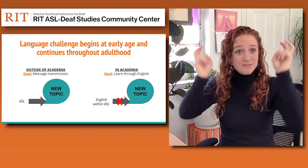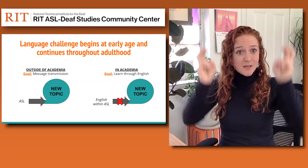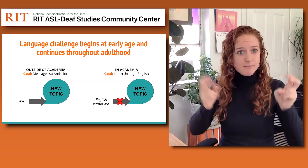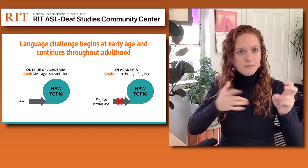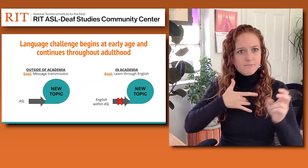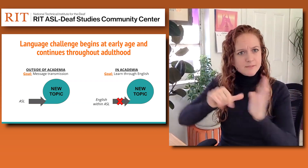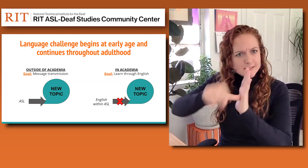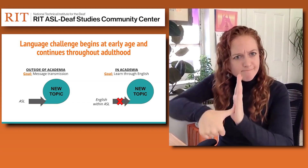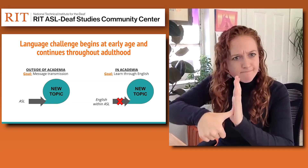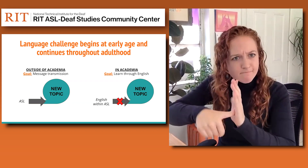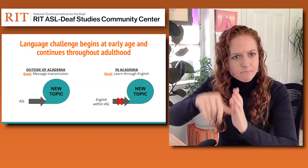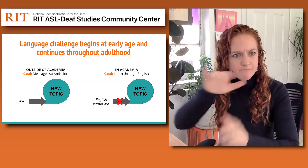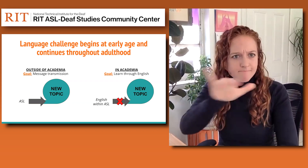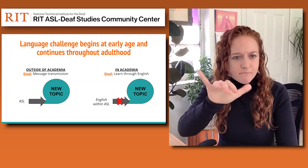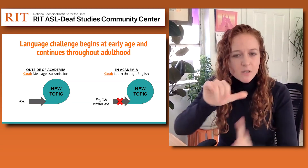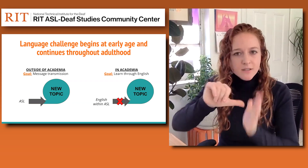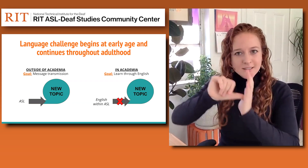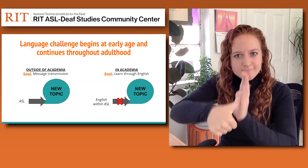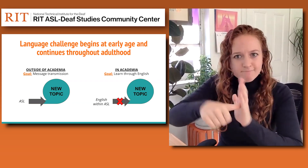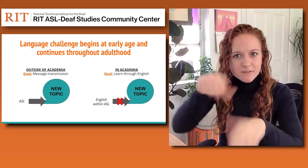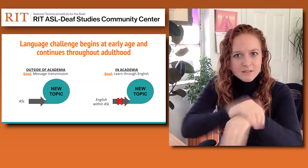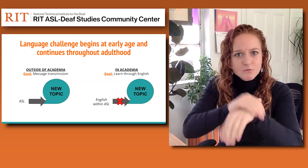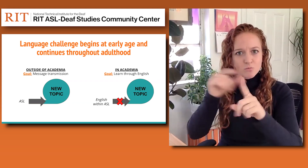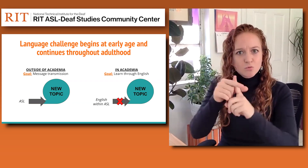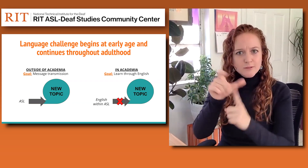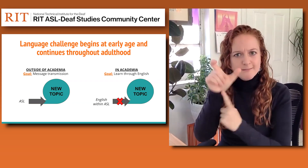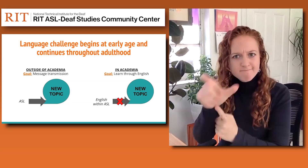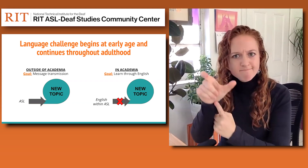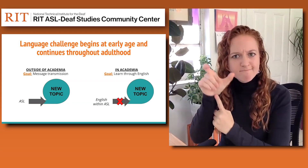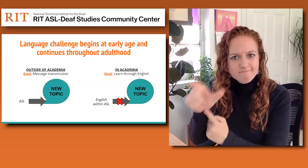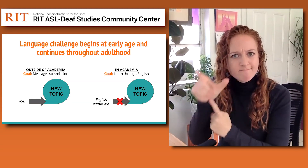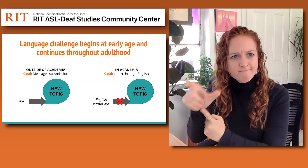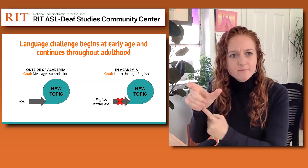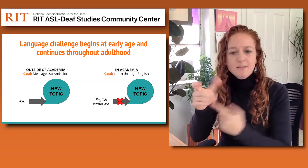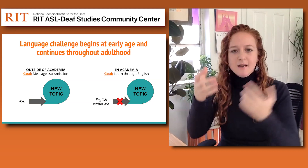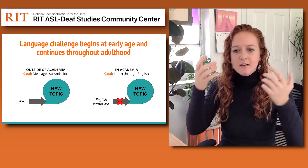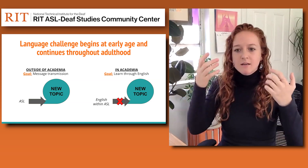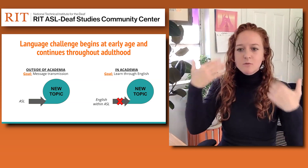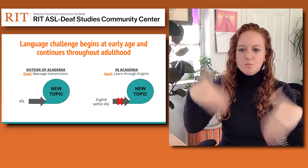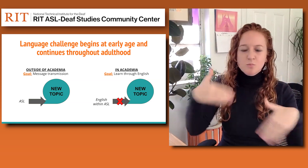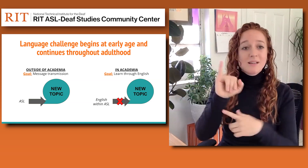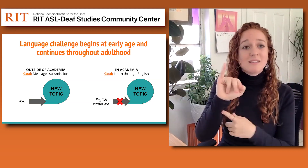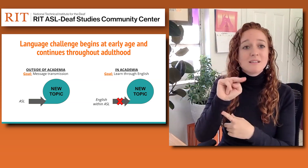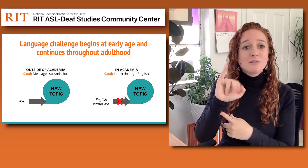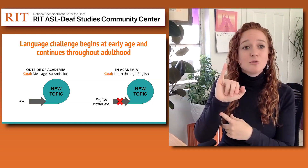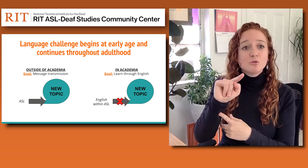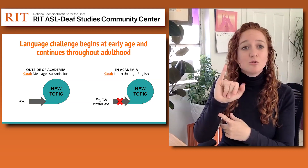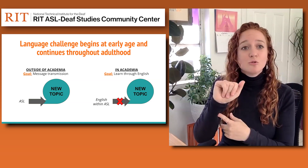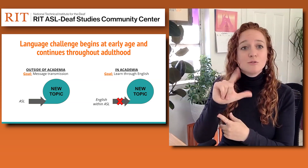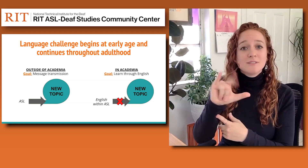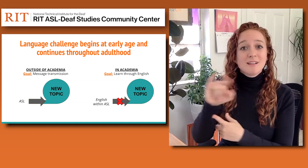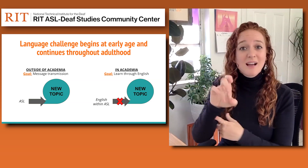So school always emphasized finger spelling and knowing those English words.